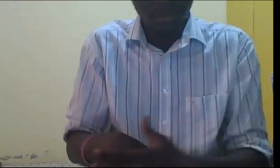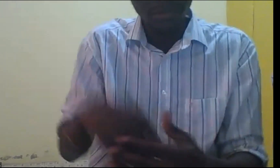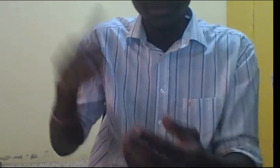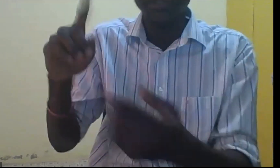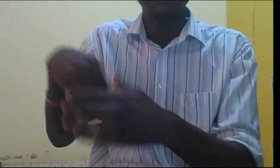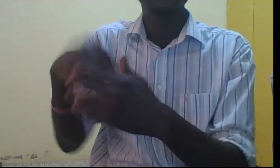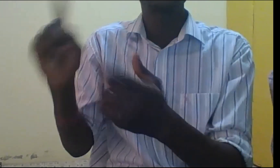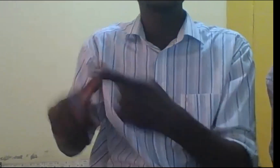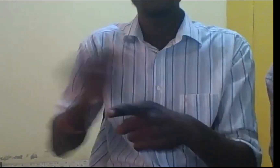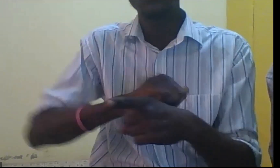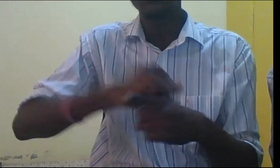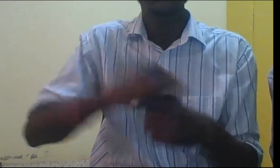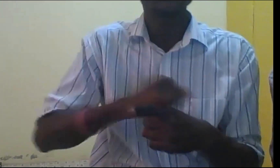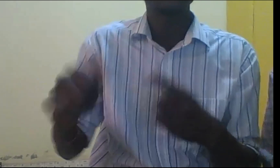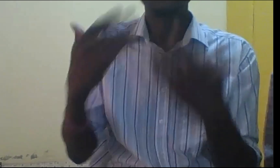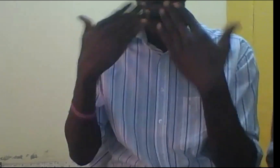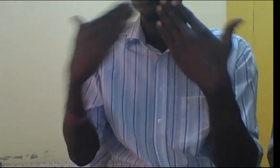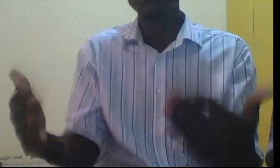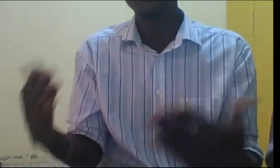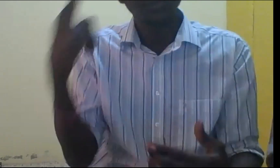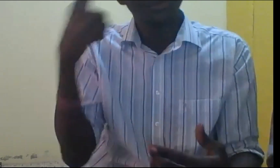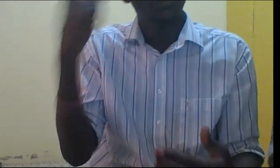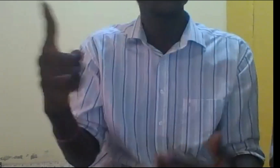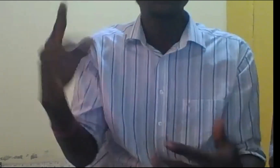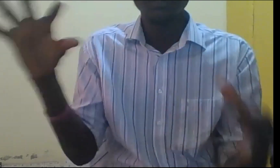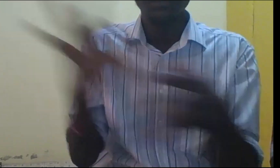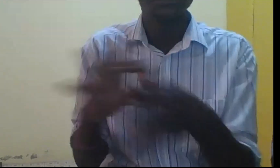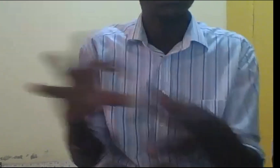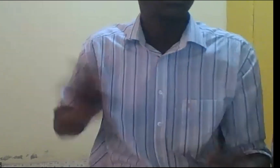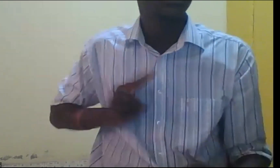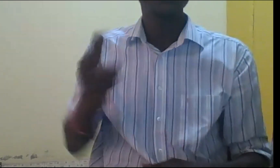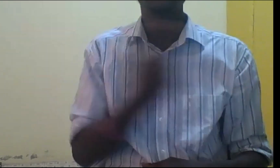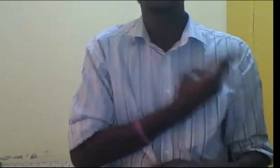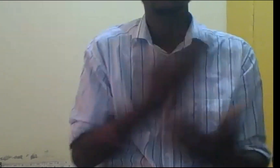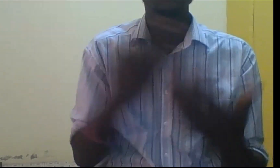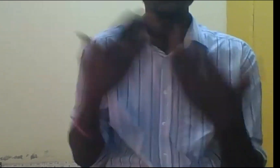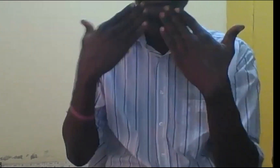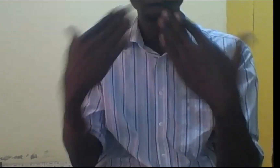So thank you for joining us. Thank you for sharing your ideas. Thank you for putting your commitments onto the mural.